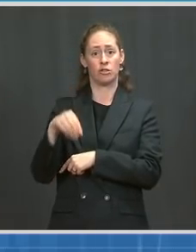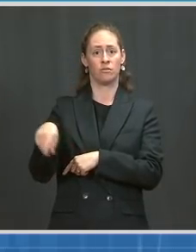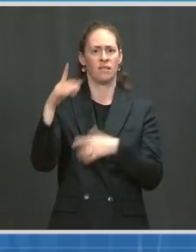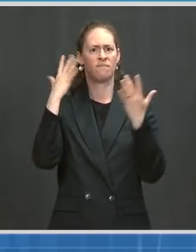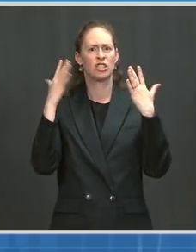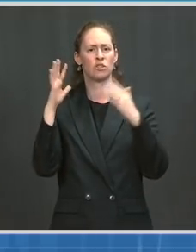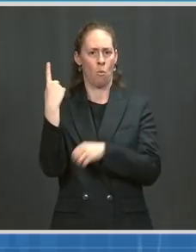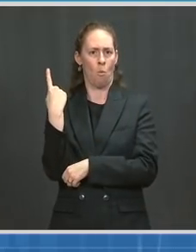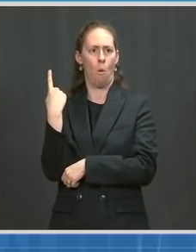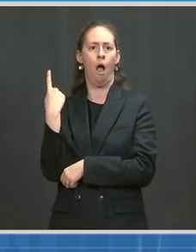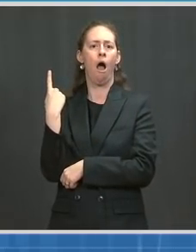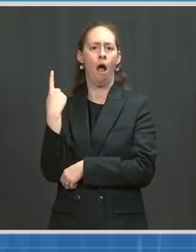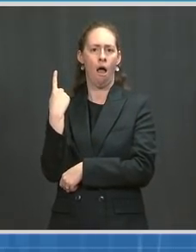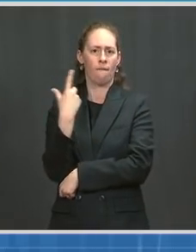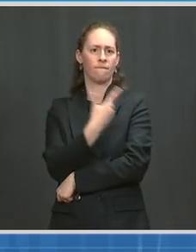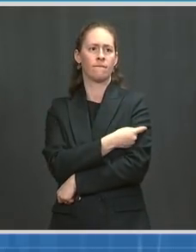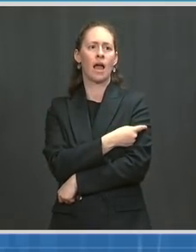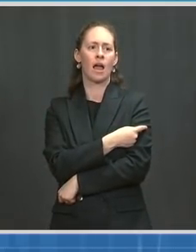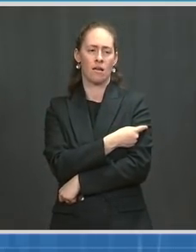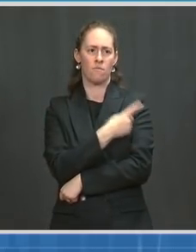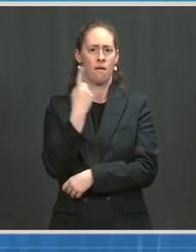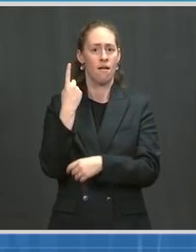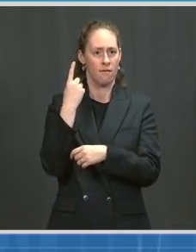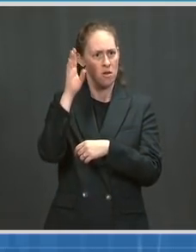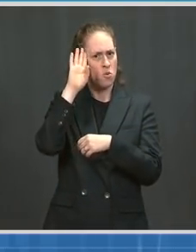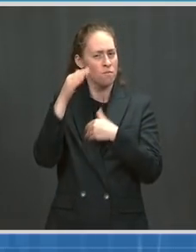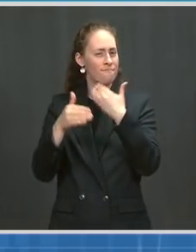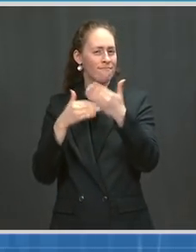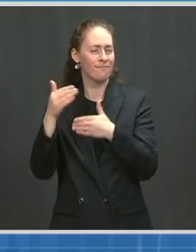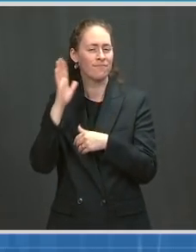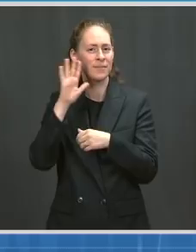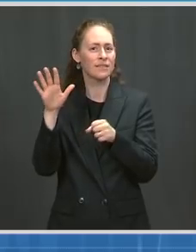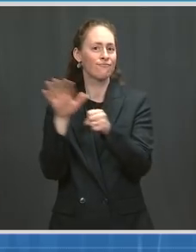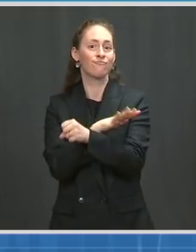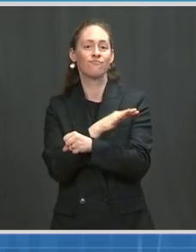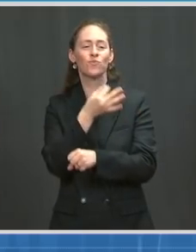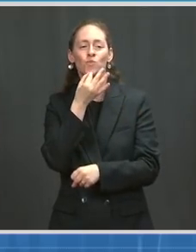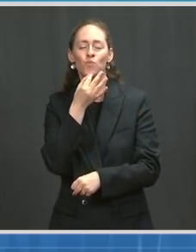and 126.6 million Americans who are fully vaccinated.